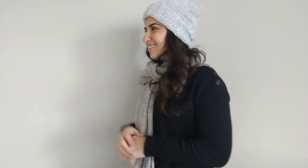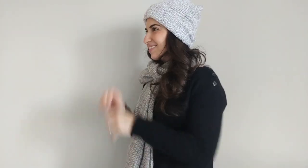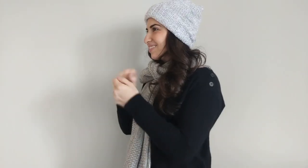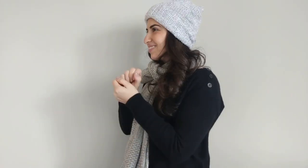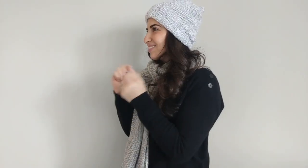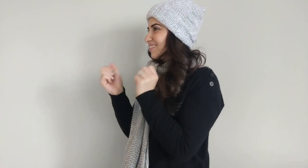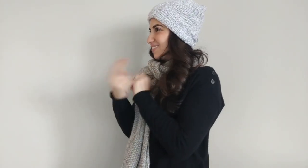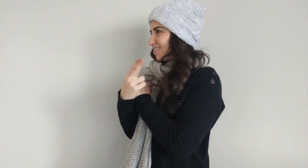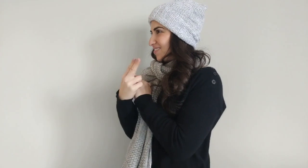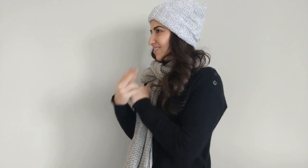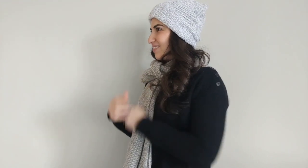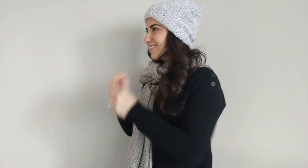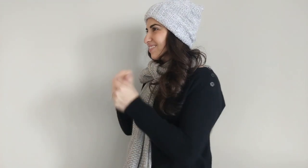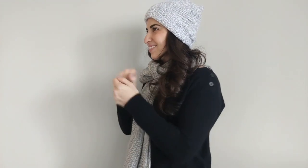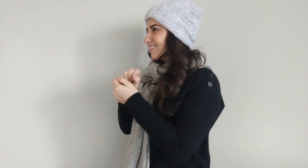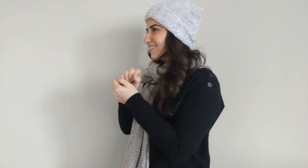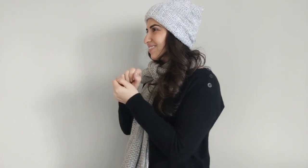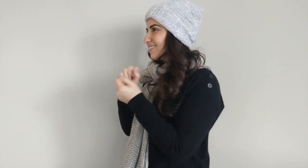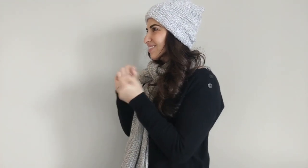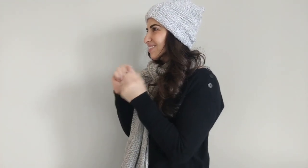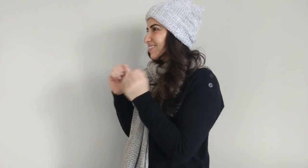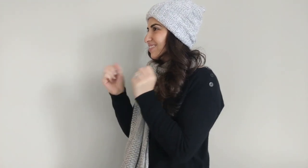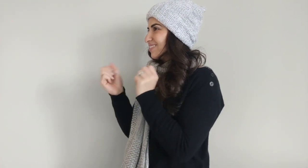SCARF